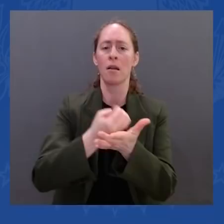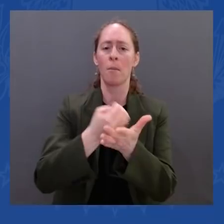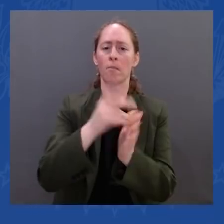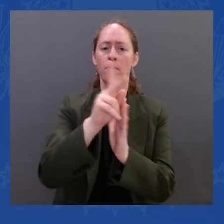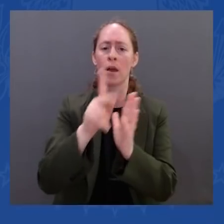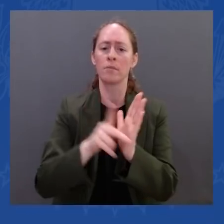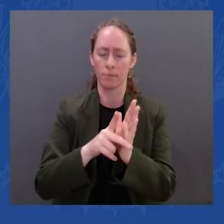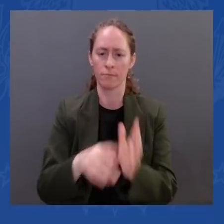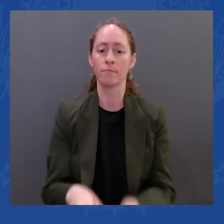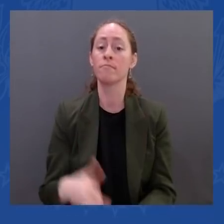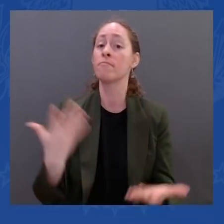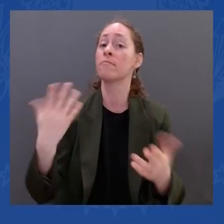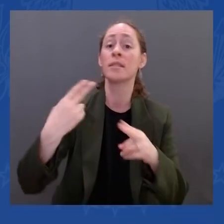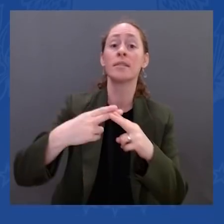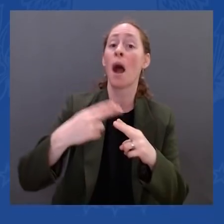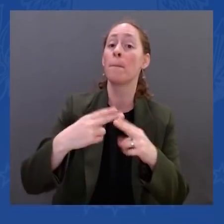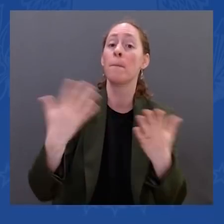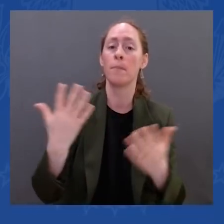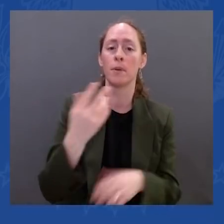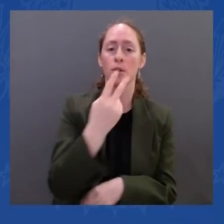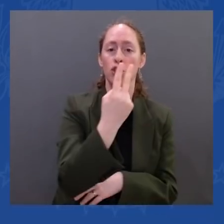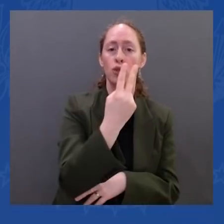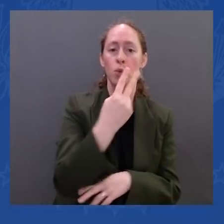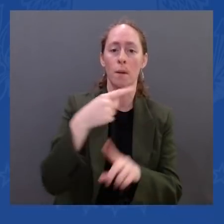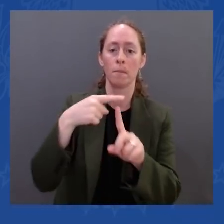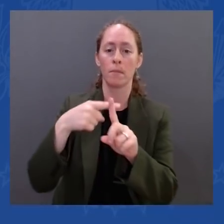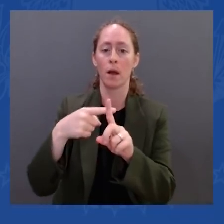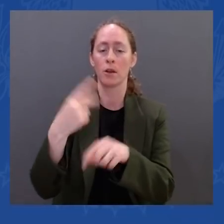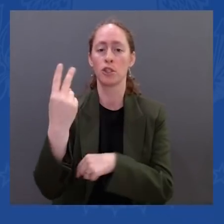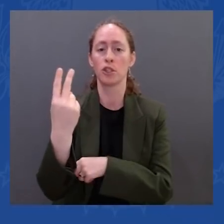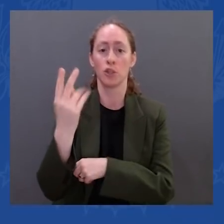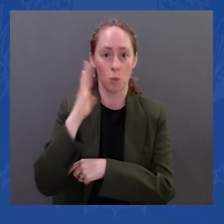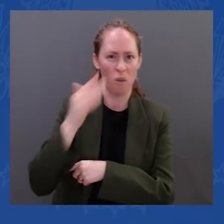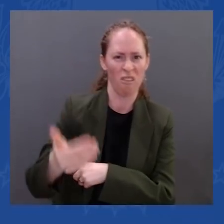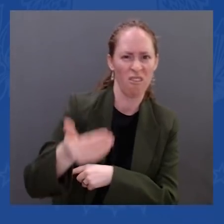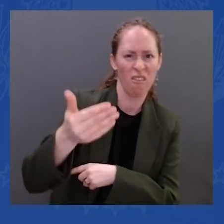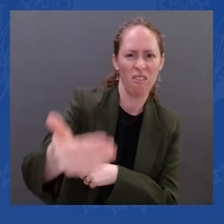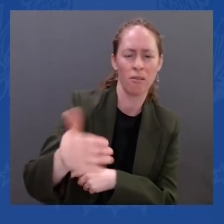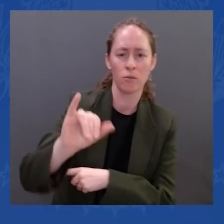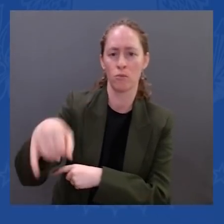Further, we concurred on cooperation in economic security,